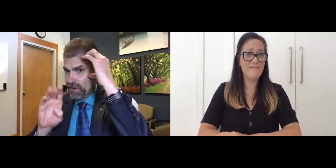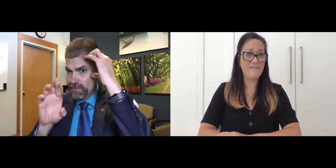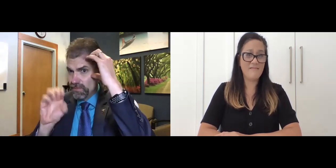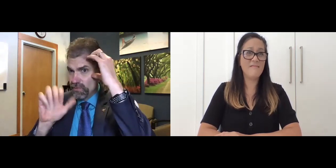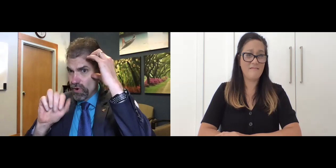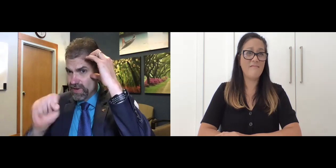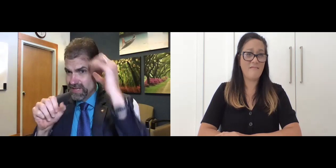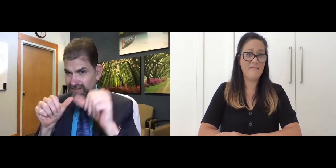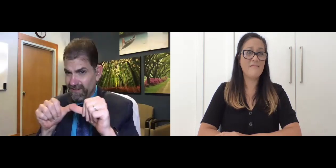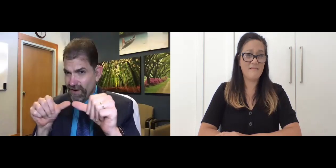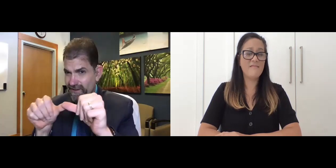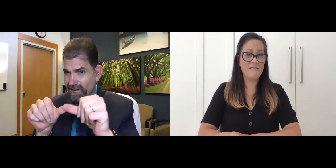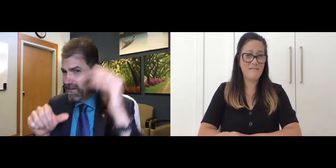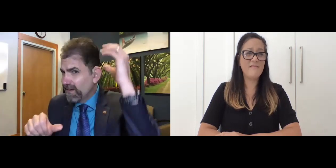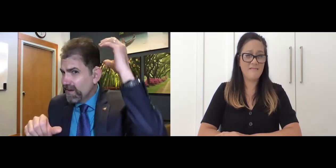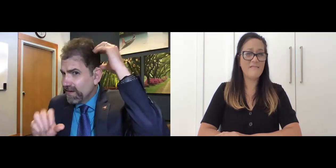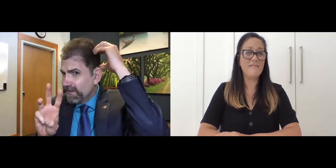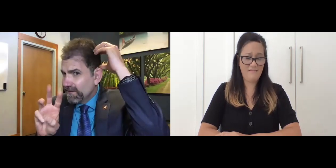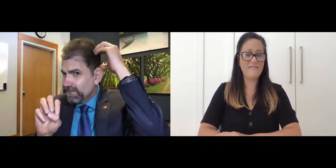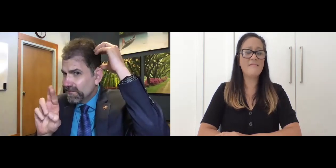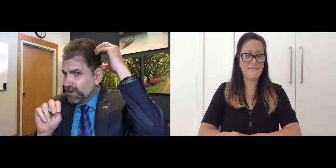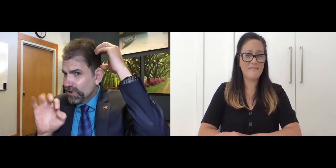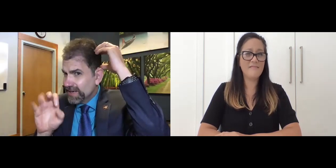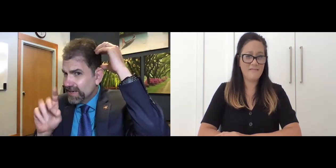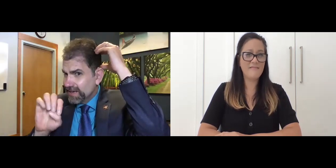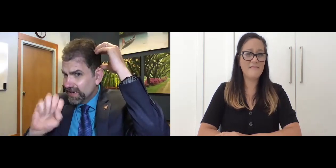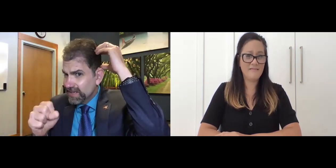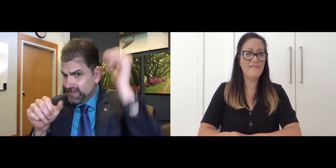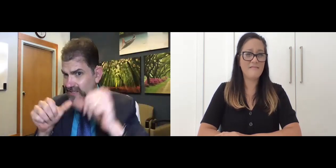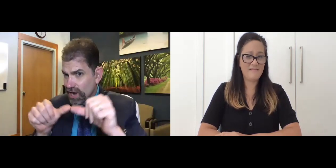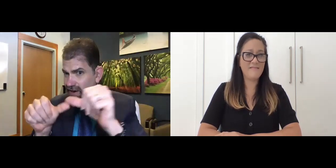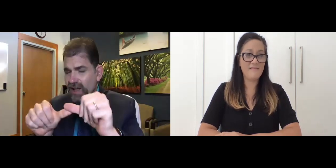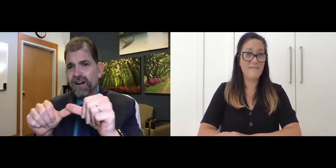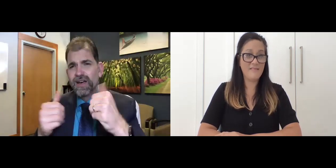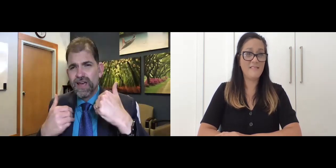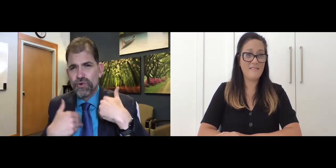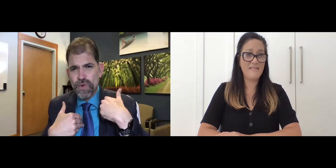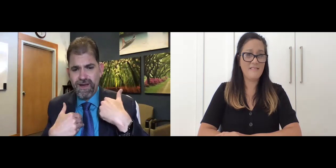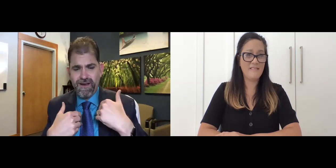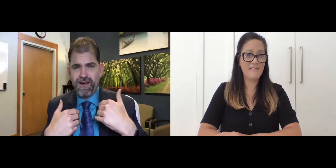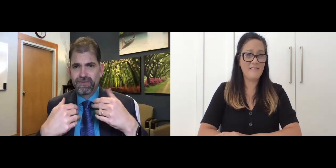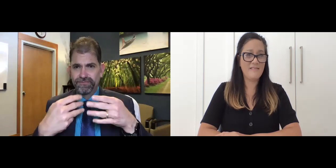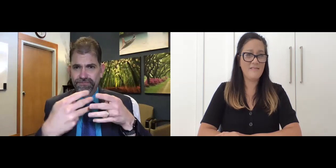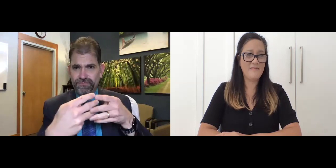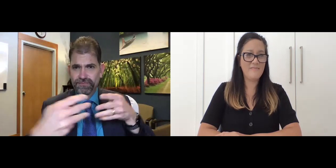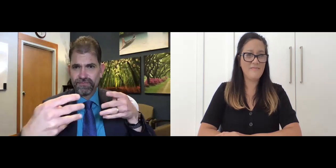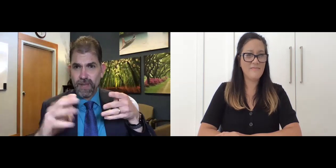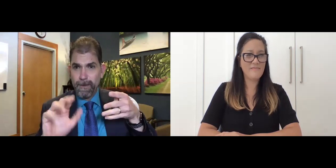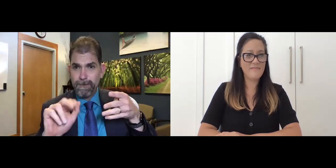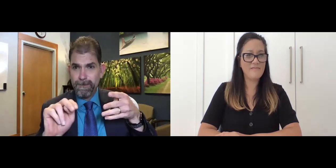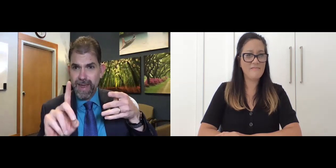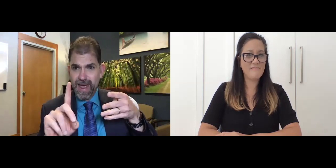So here in this portion of the brain we have various areas- Broca's and Wernicke's